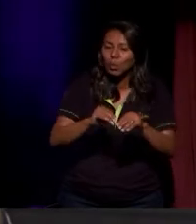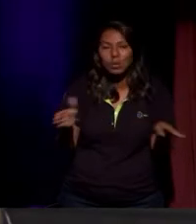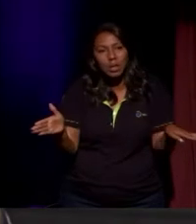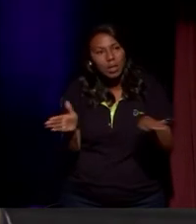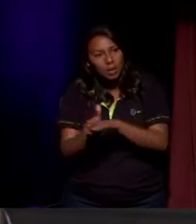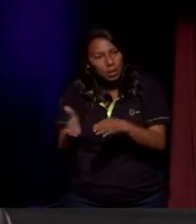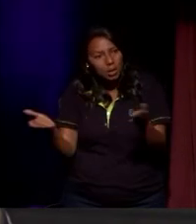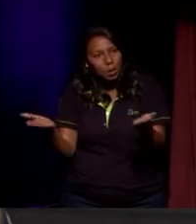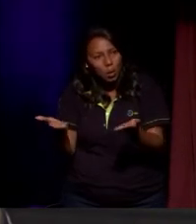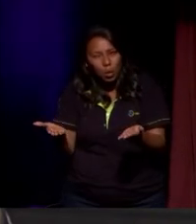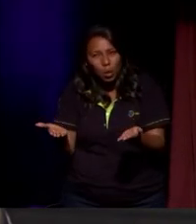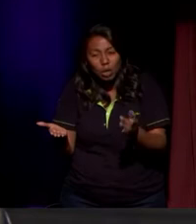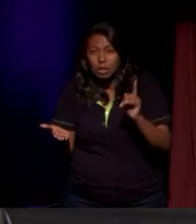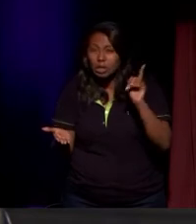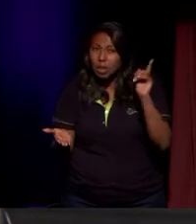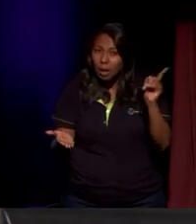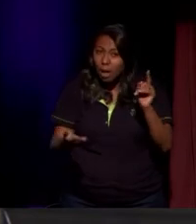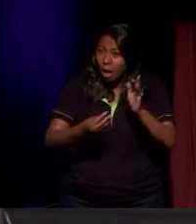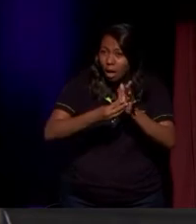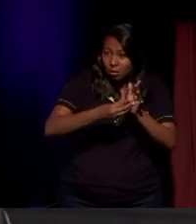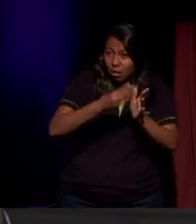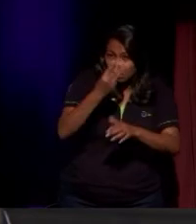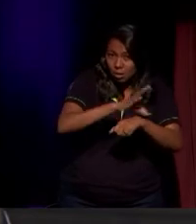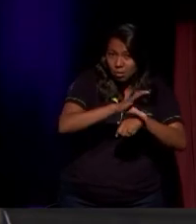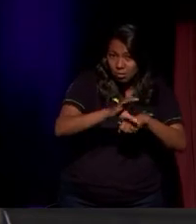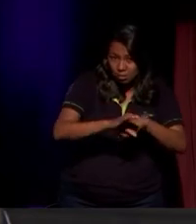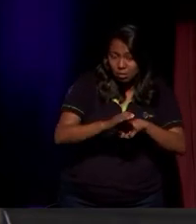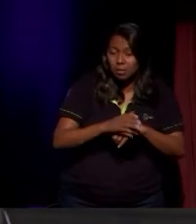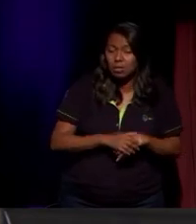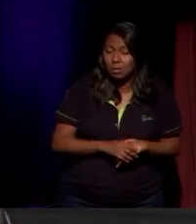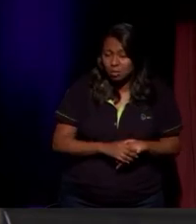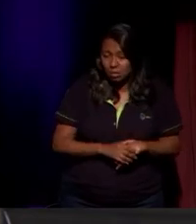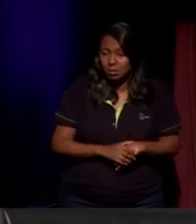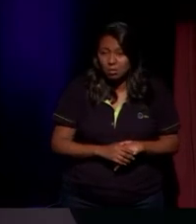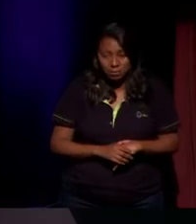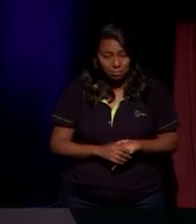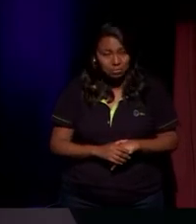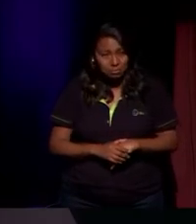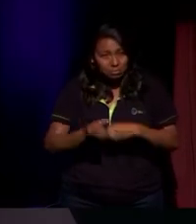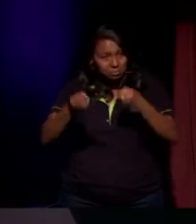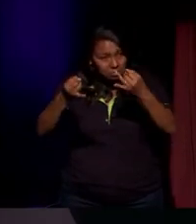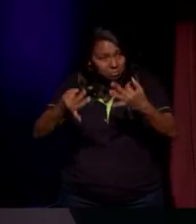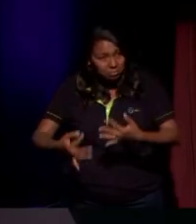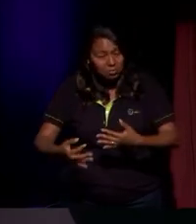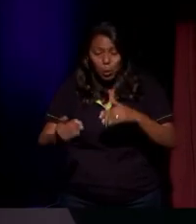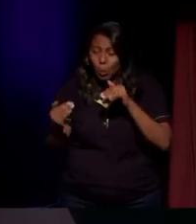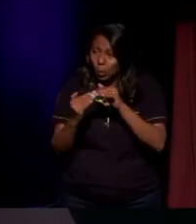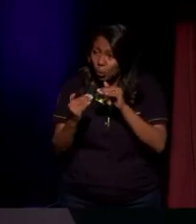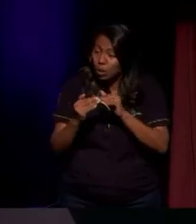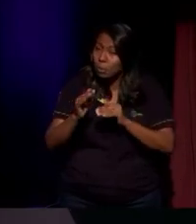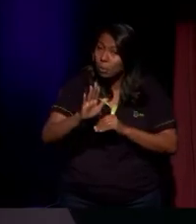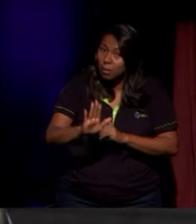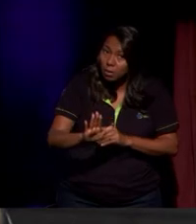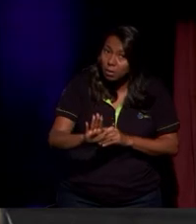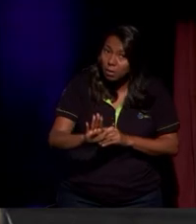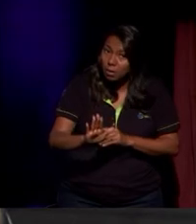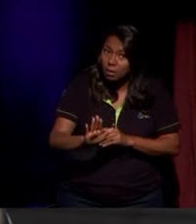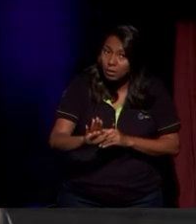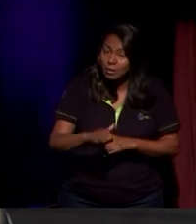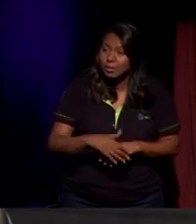in the third constitution since independence, recognize this. But there is a large land market